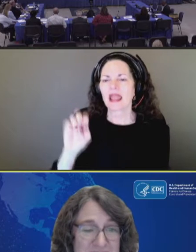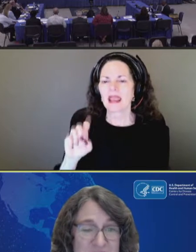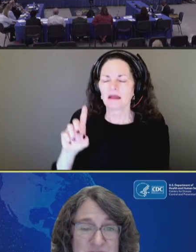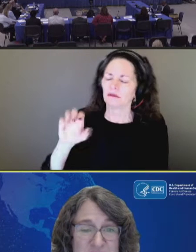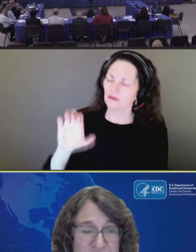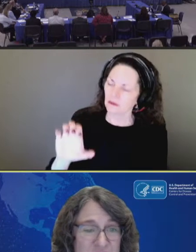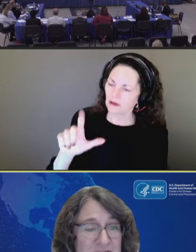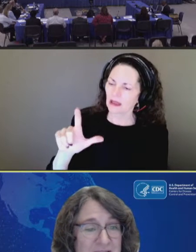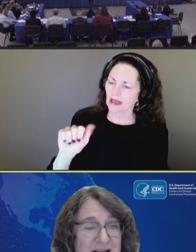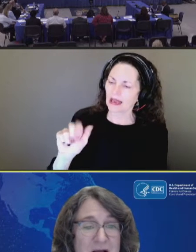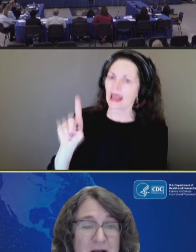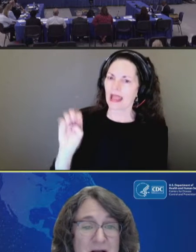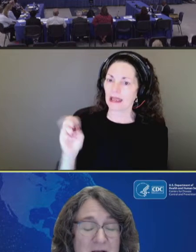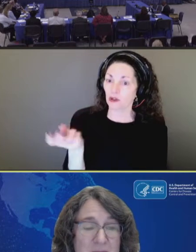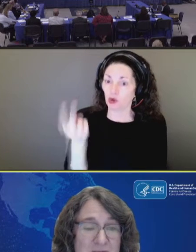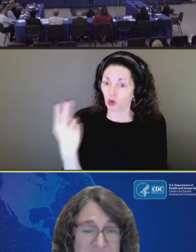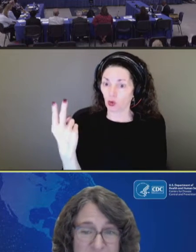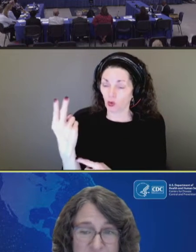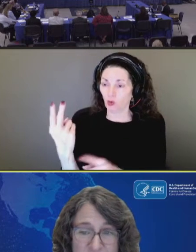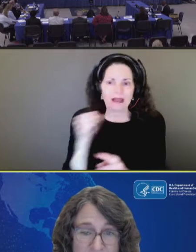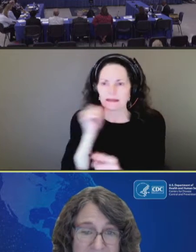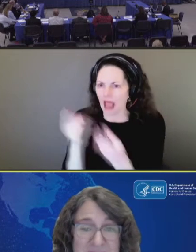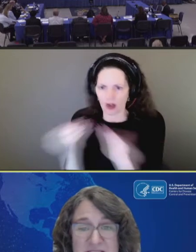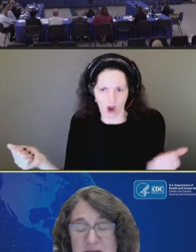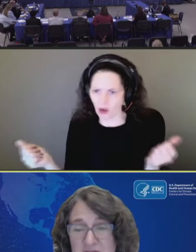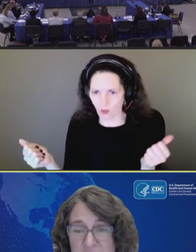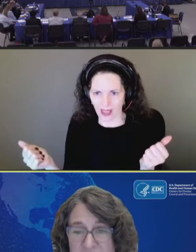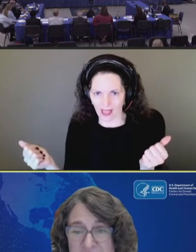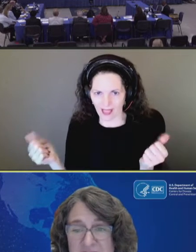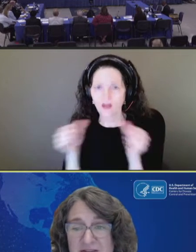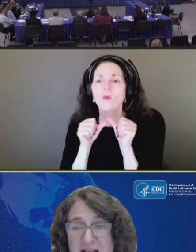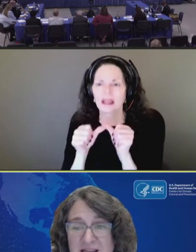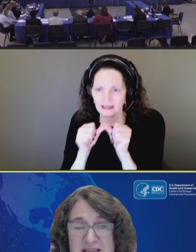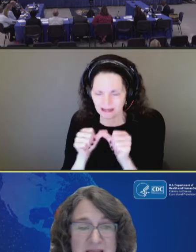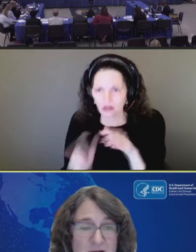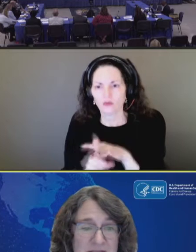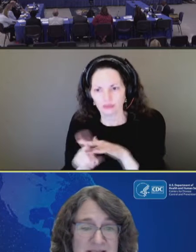It continues to circulate amongst cisgender men, especially those identifying as gay or